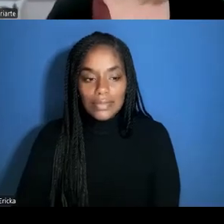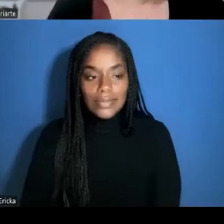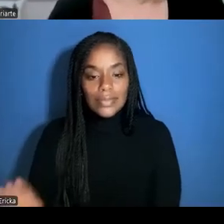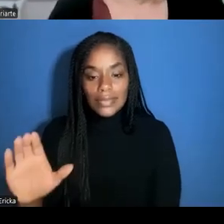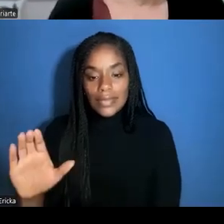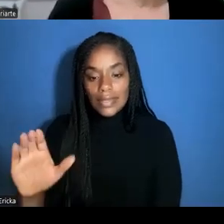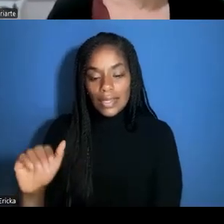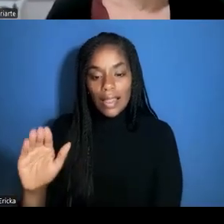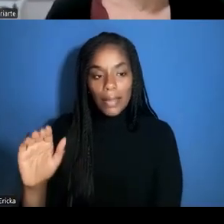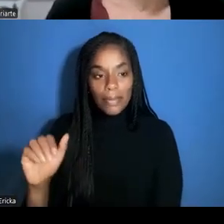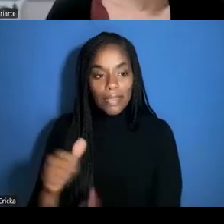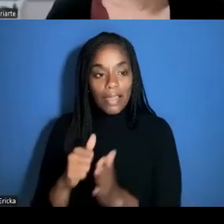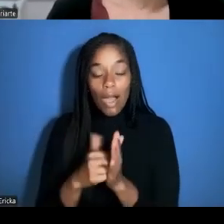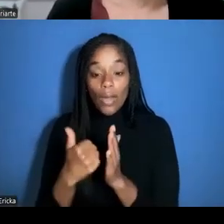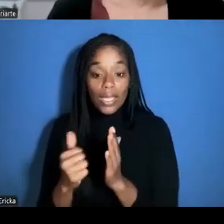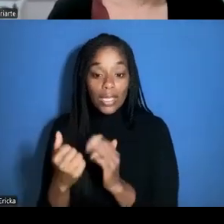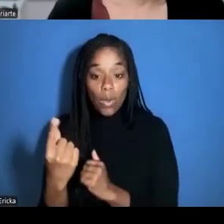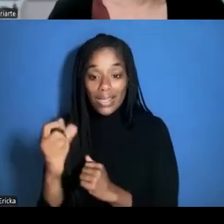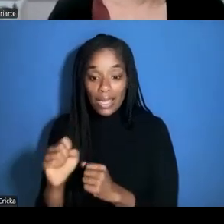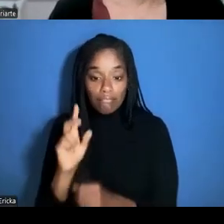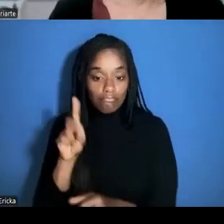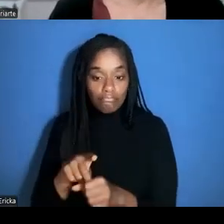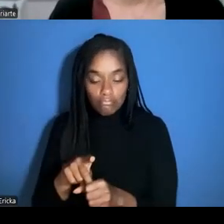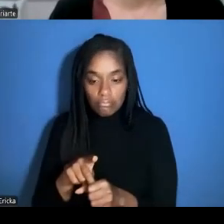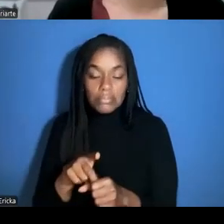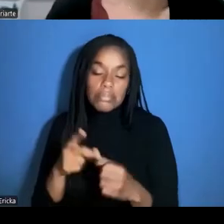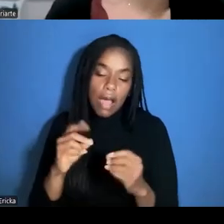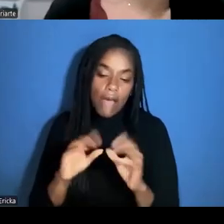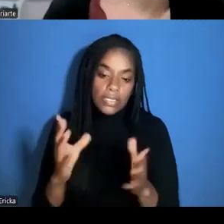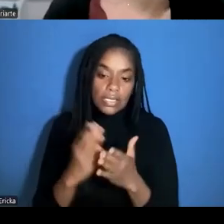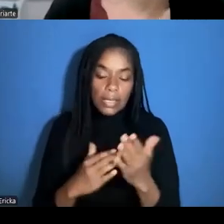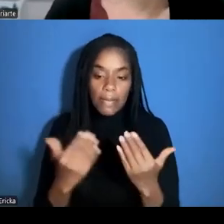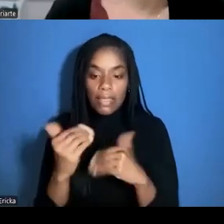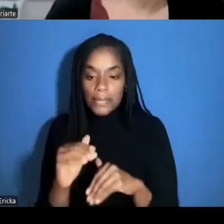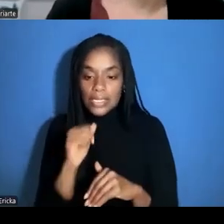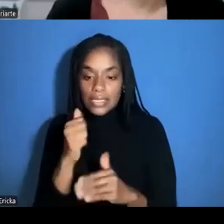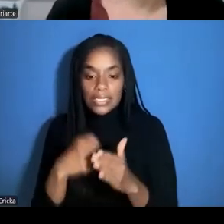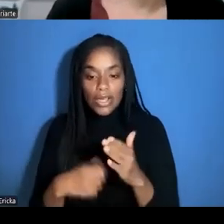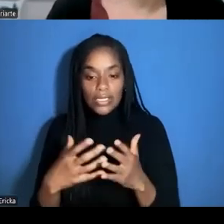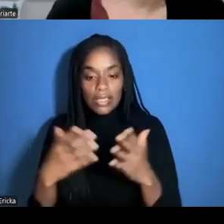And obviously there are limits. It doesn't cost a lot to open up an account,